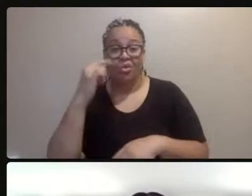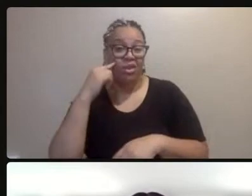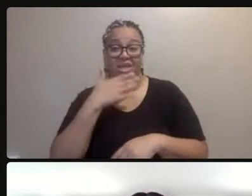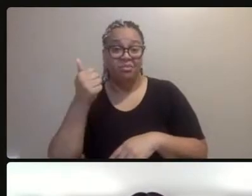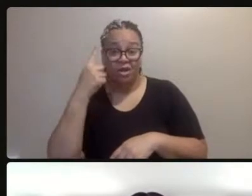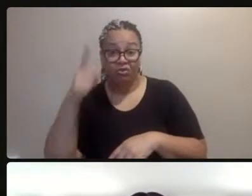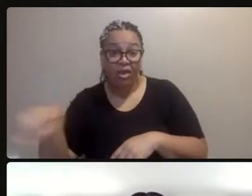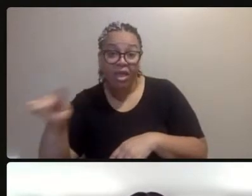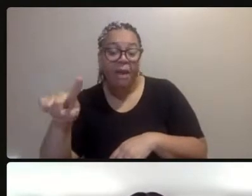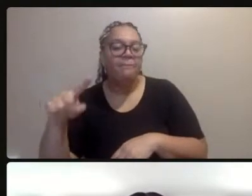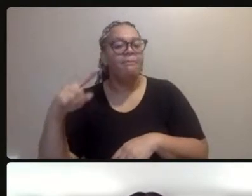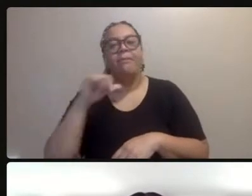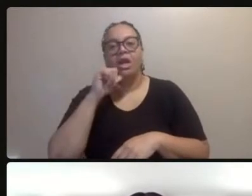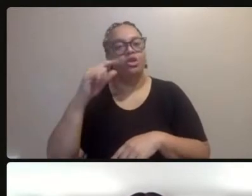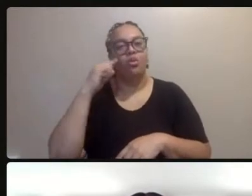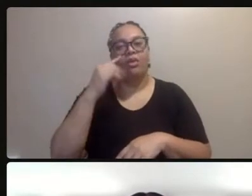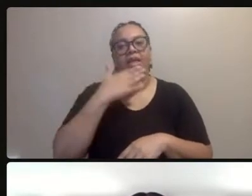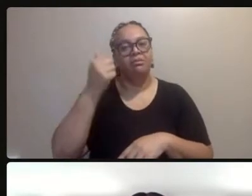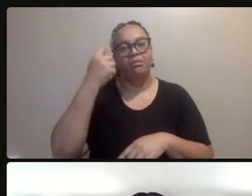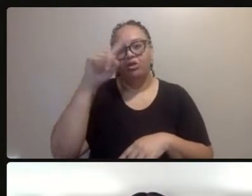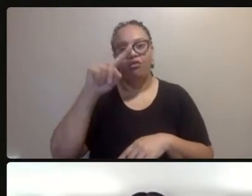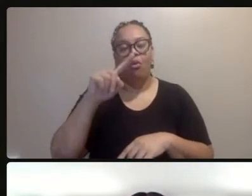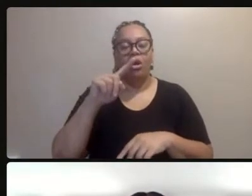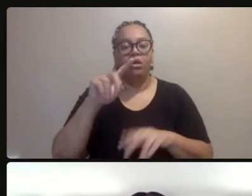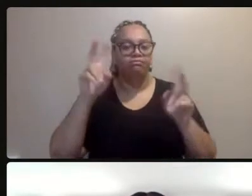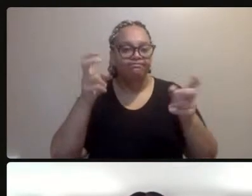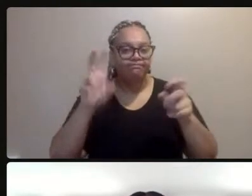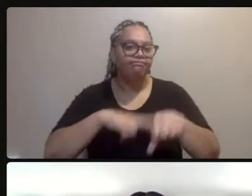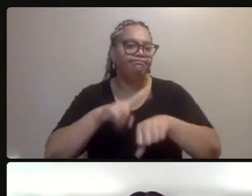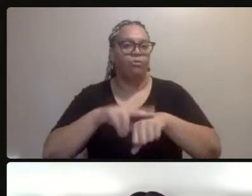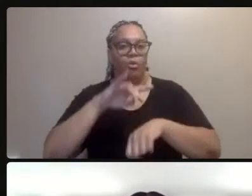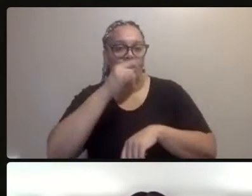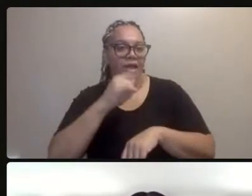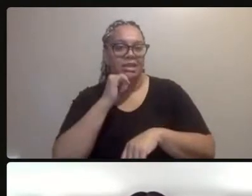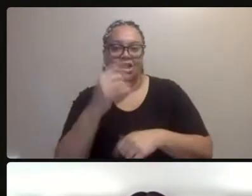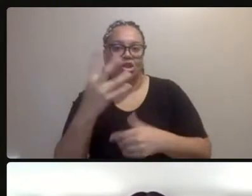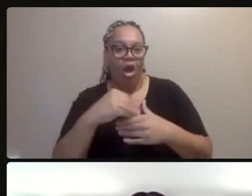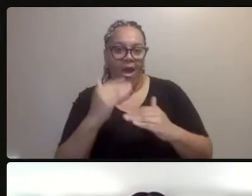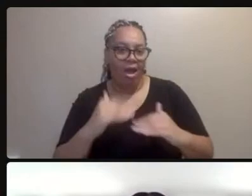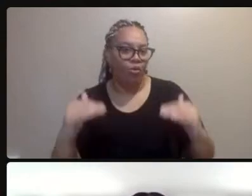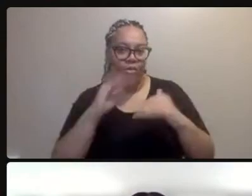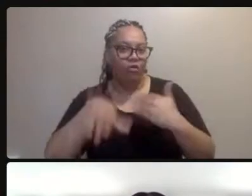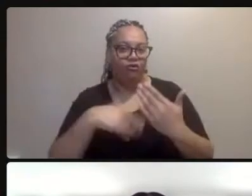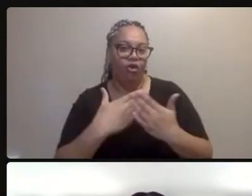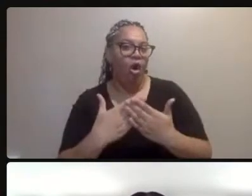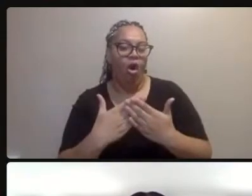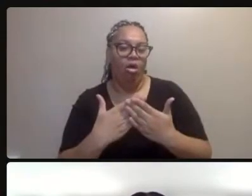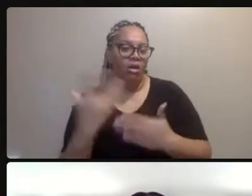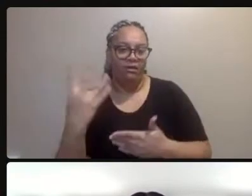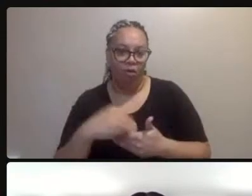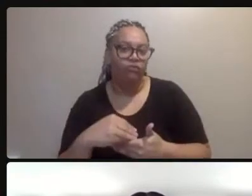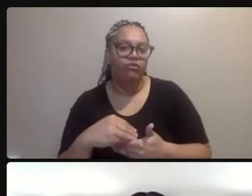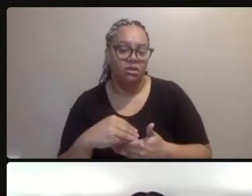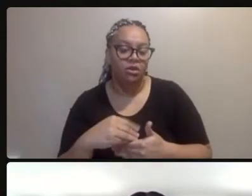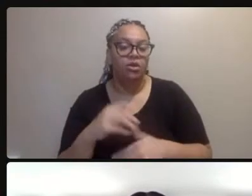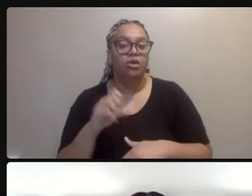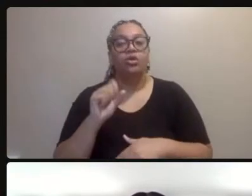NOT BE PLACED IN REGULAR I DON'T THINK IT'S BEST FOR THEM AND I DON'T THINK IT'S